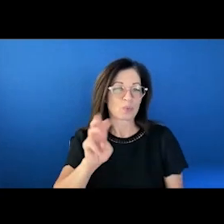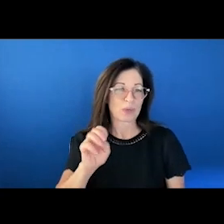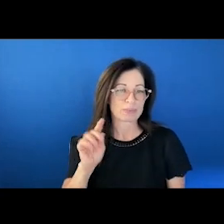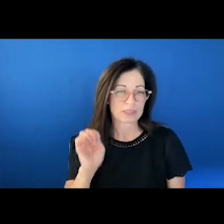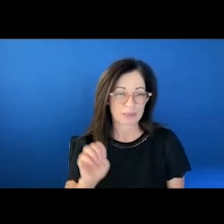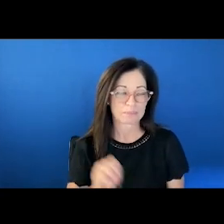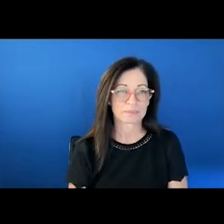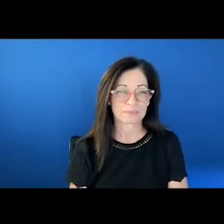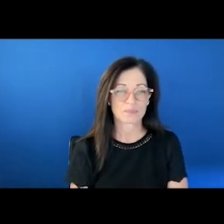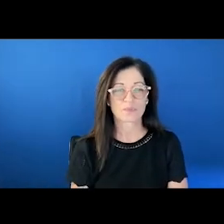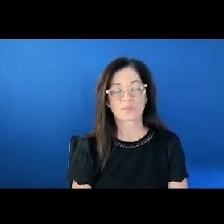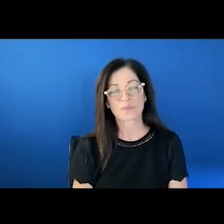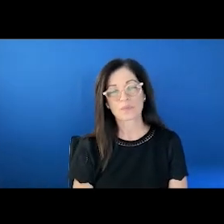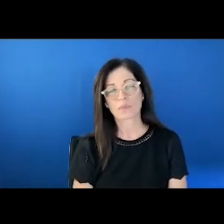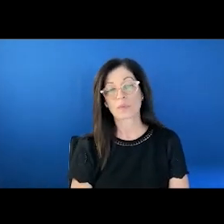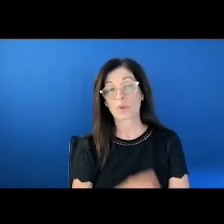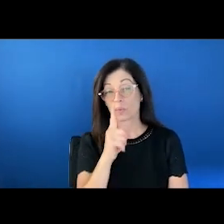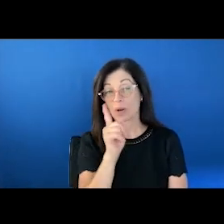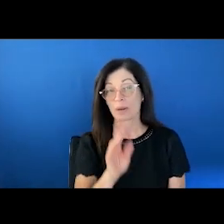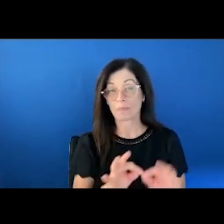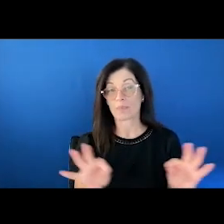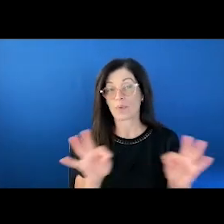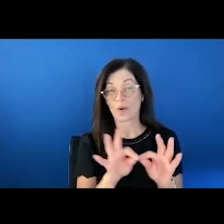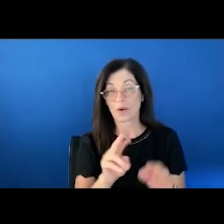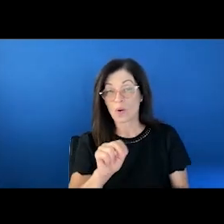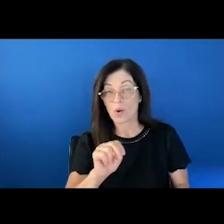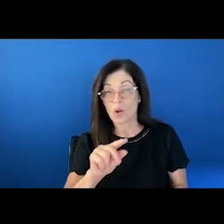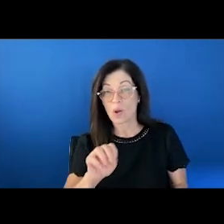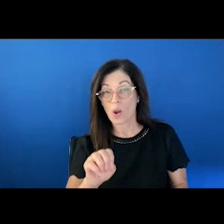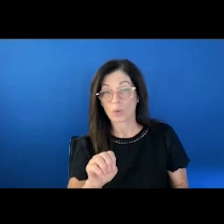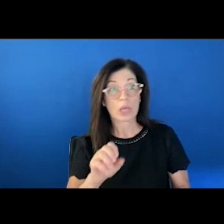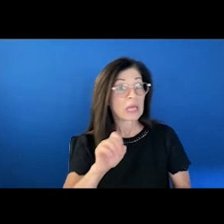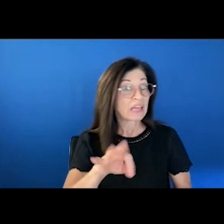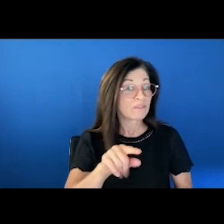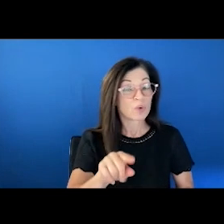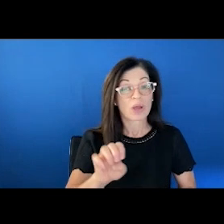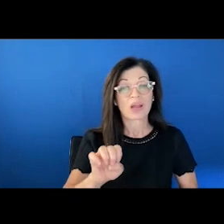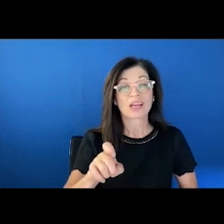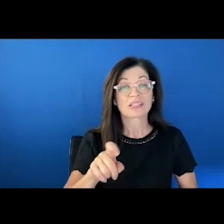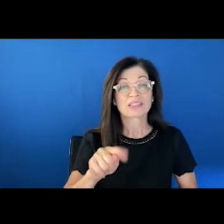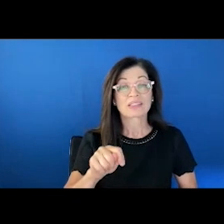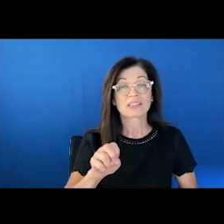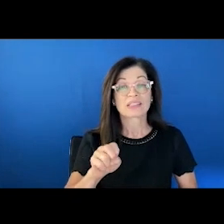One additional note—if you’re an extension website, it helps to have a distinct logo